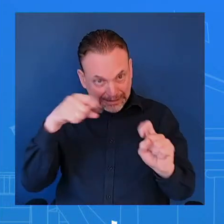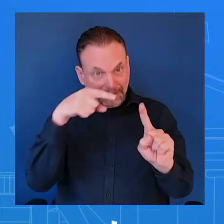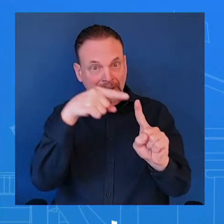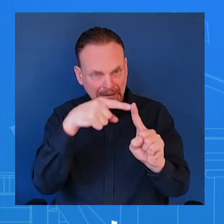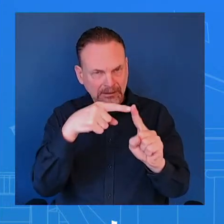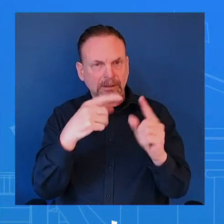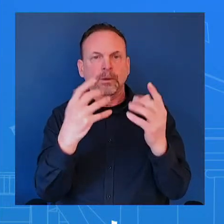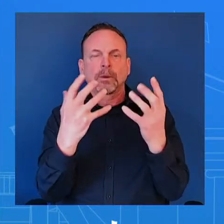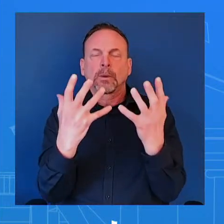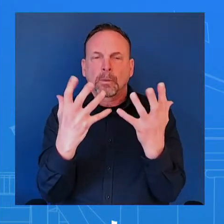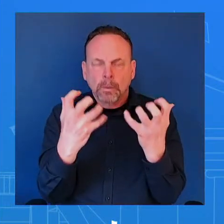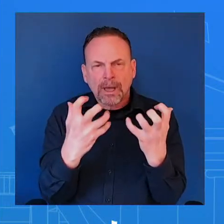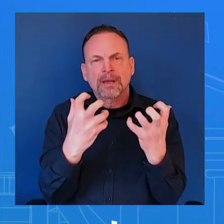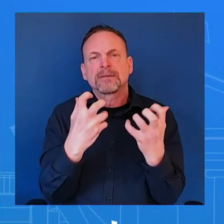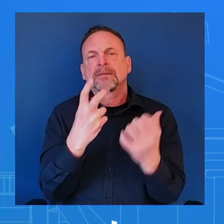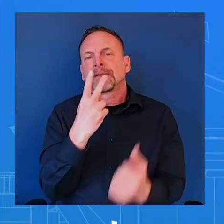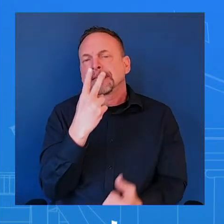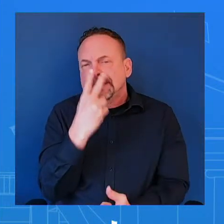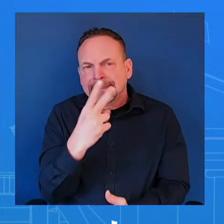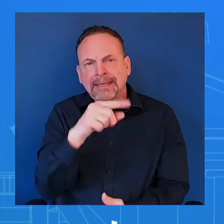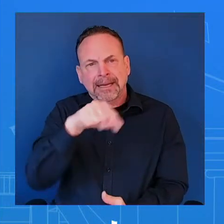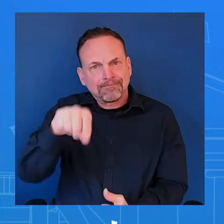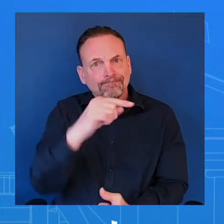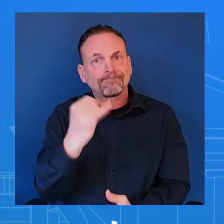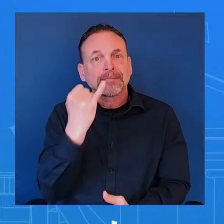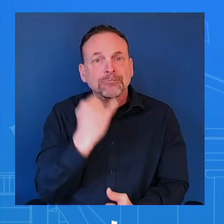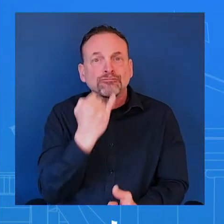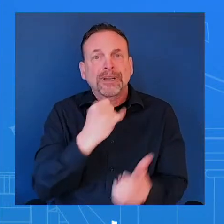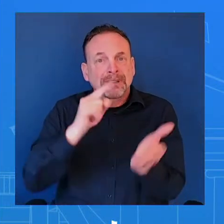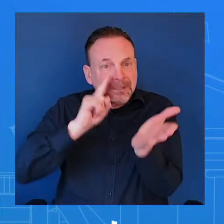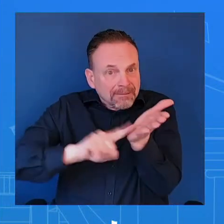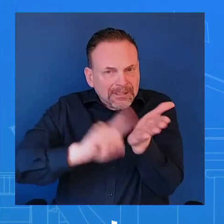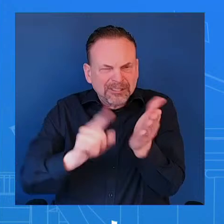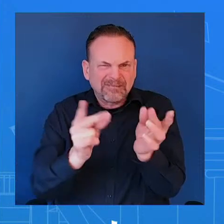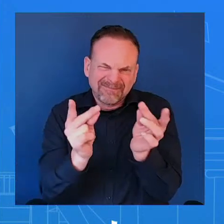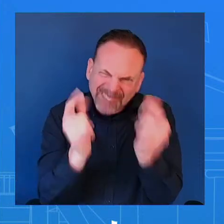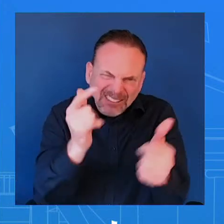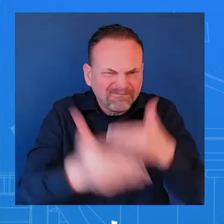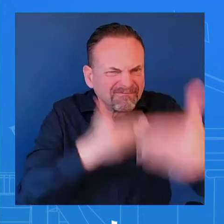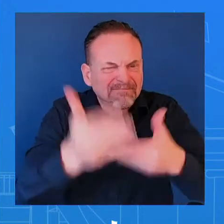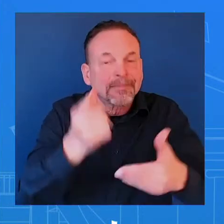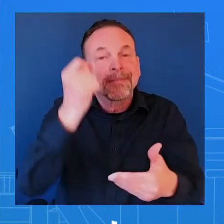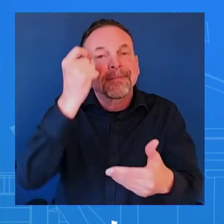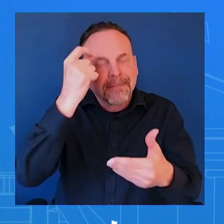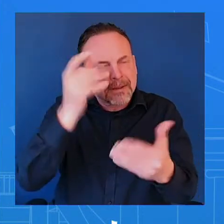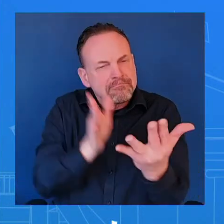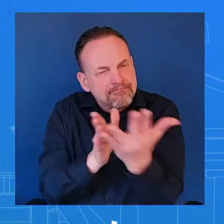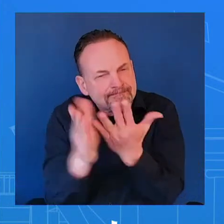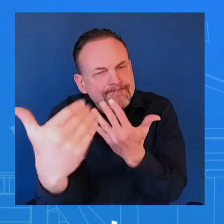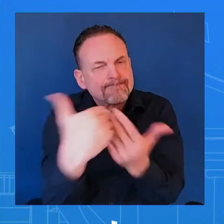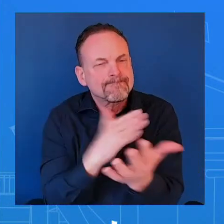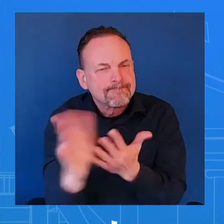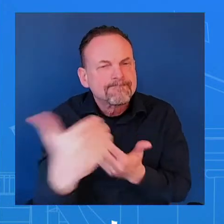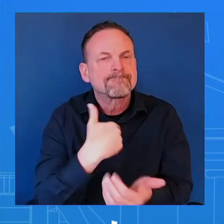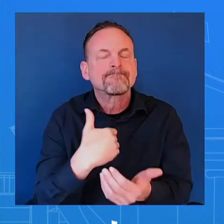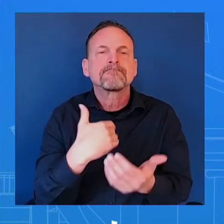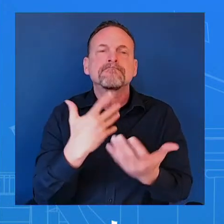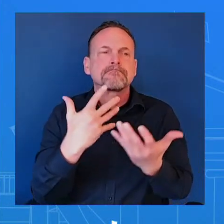an investigation that's comprehensive, that has -- that brings accountability. And he wants to make sure that it is made public.